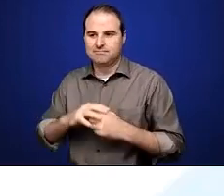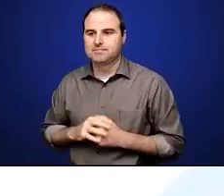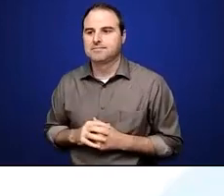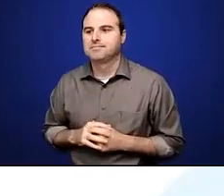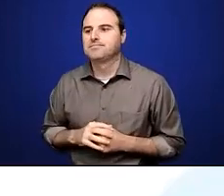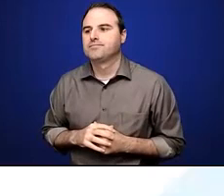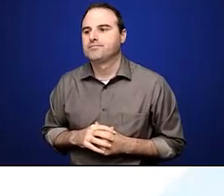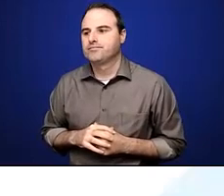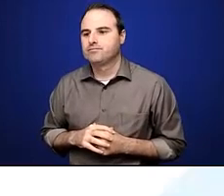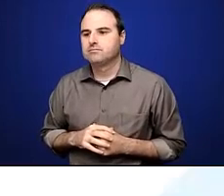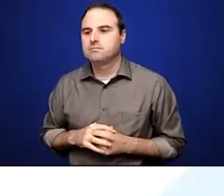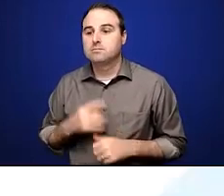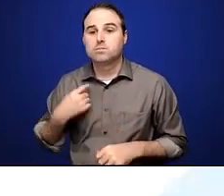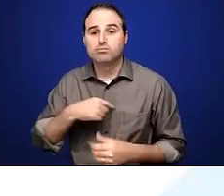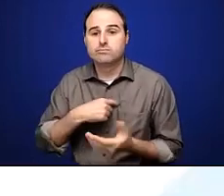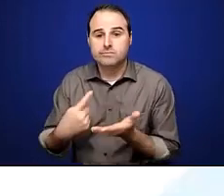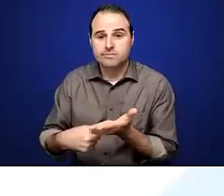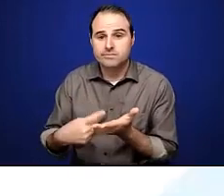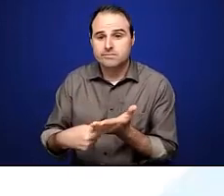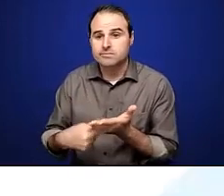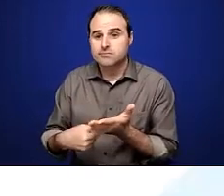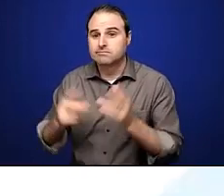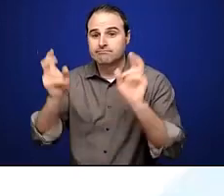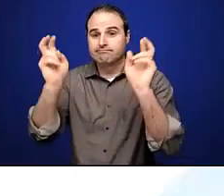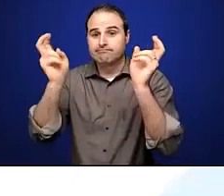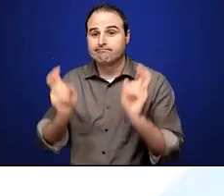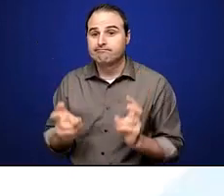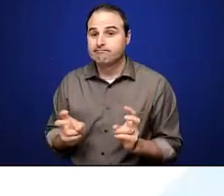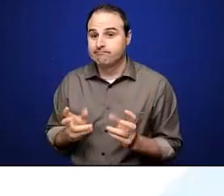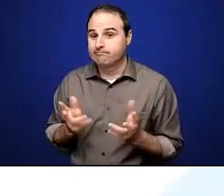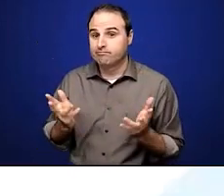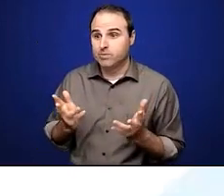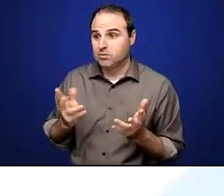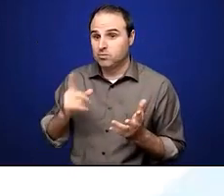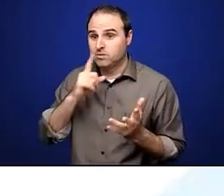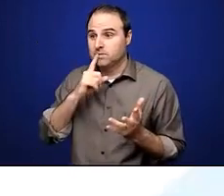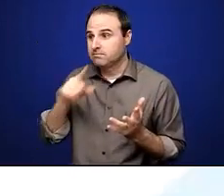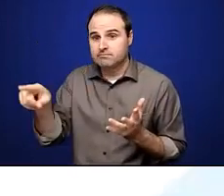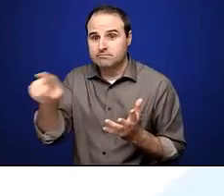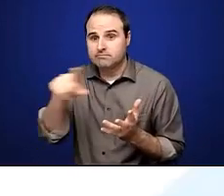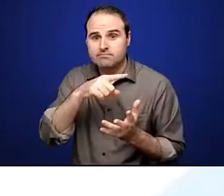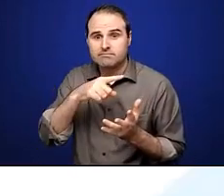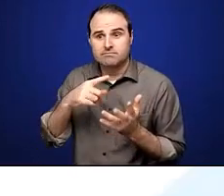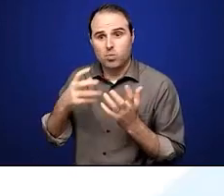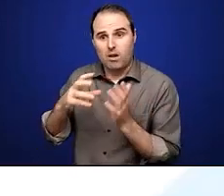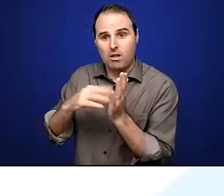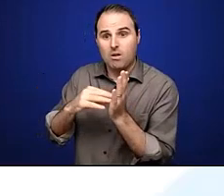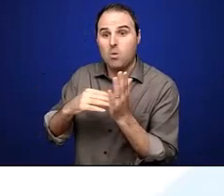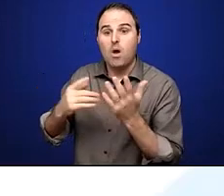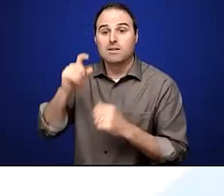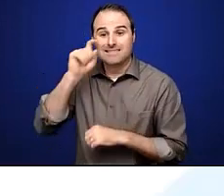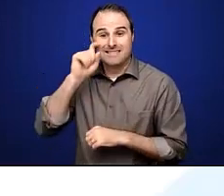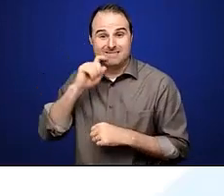discussed by all these different stakeholders that we really wanted to learn about was sexual health, and then healthy aging